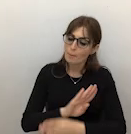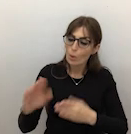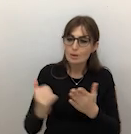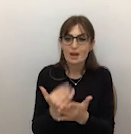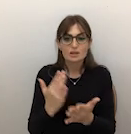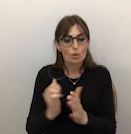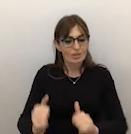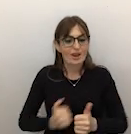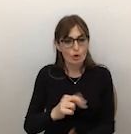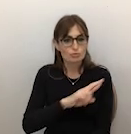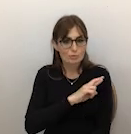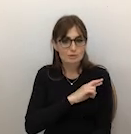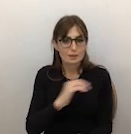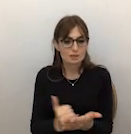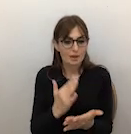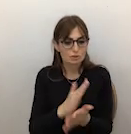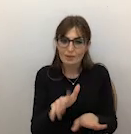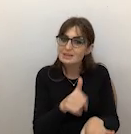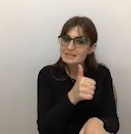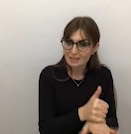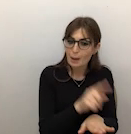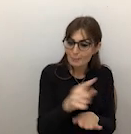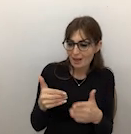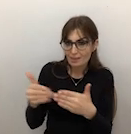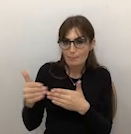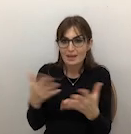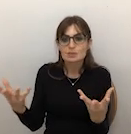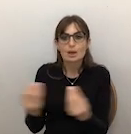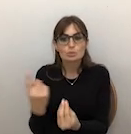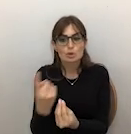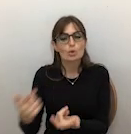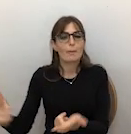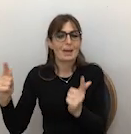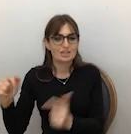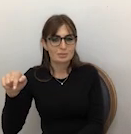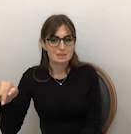for ensuring these controls are in place. The management of the controls sits with management.